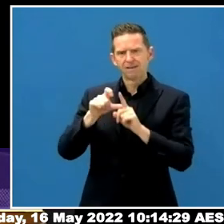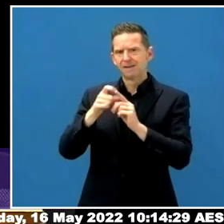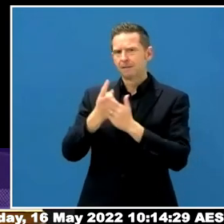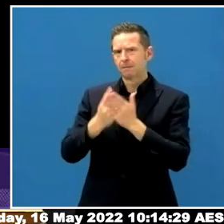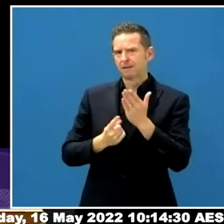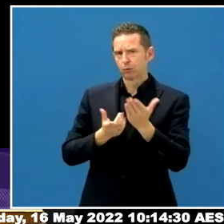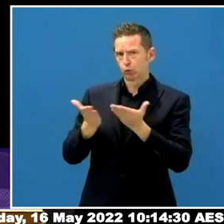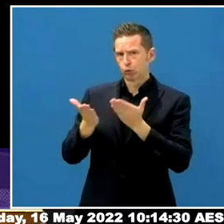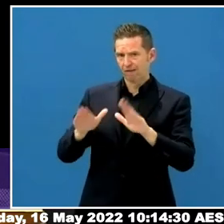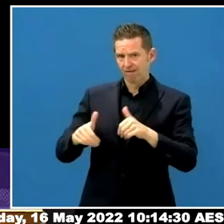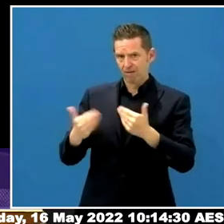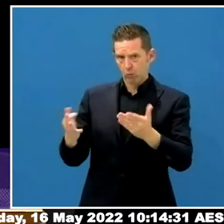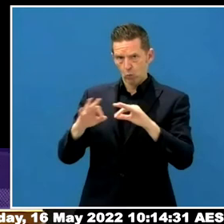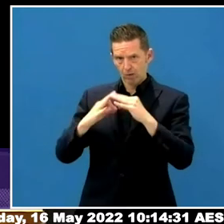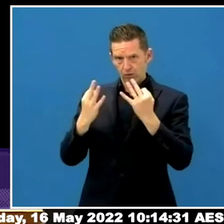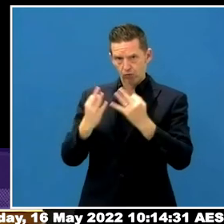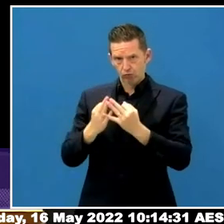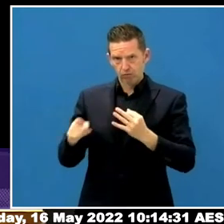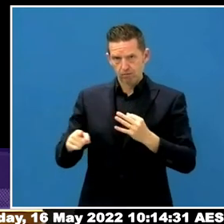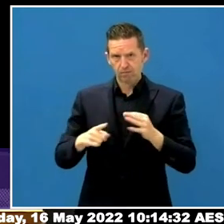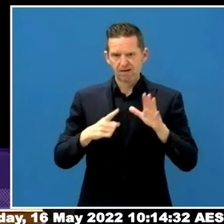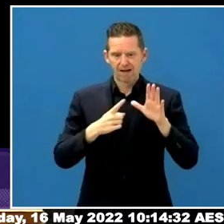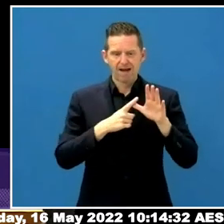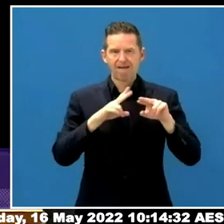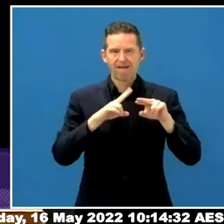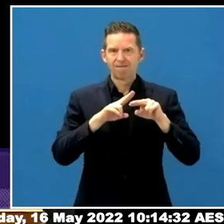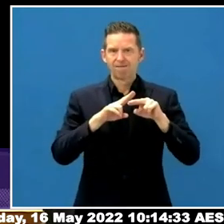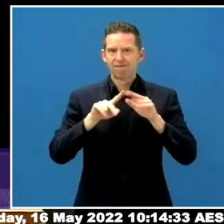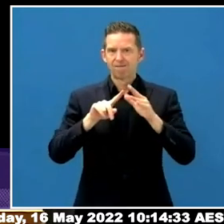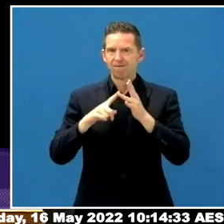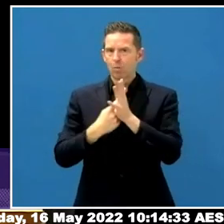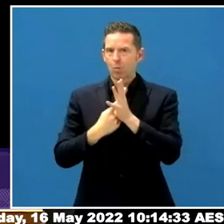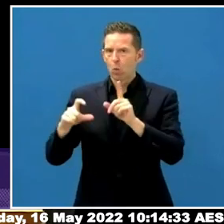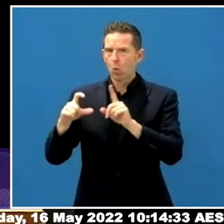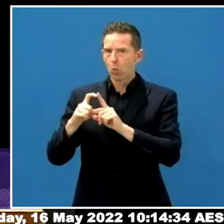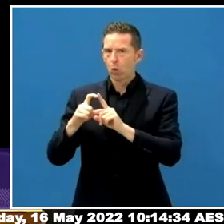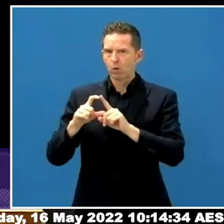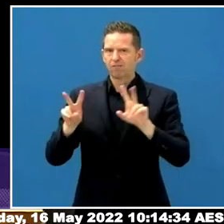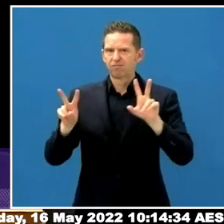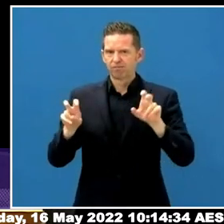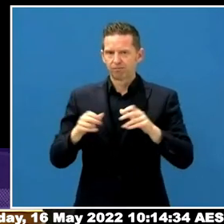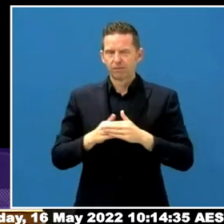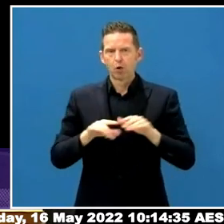That provider is the Australian Foundation for Disability, commonly referred to as